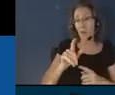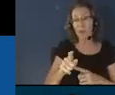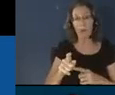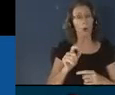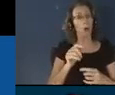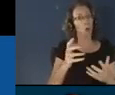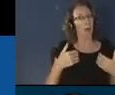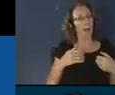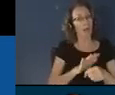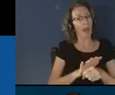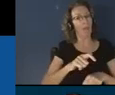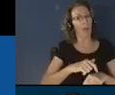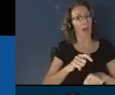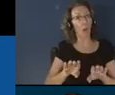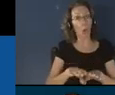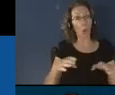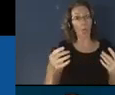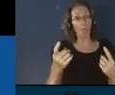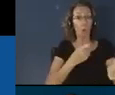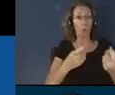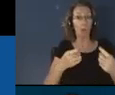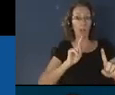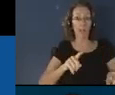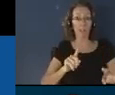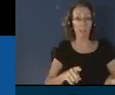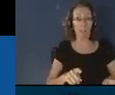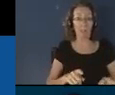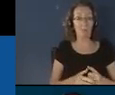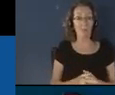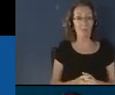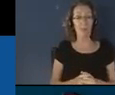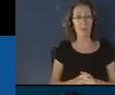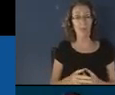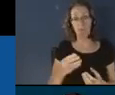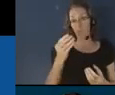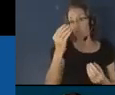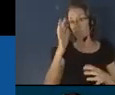the end for people to answer questions and answers, so just be aware of the timing on it.